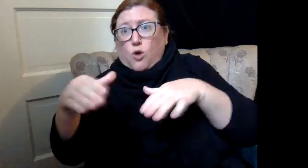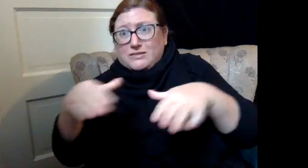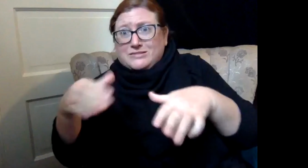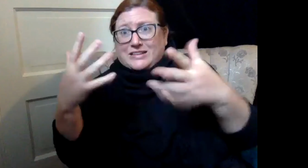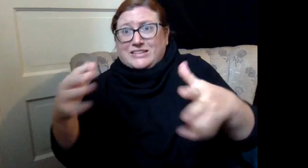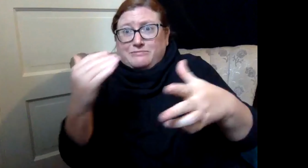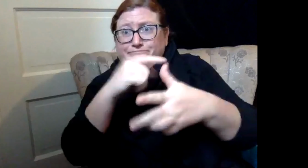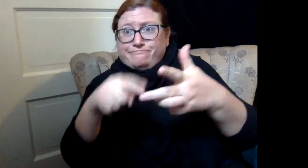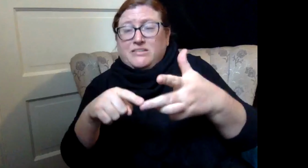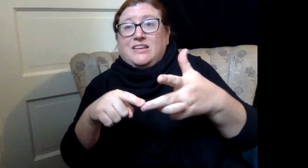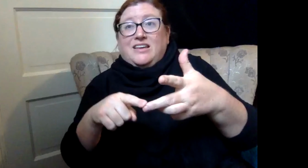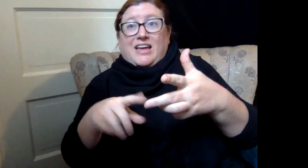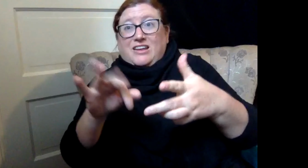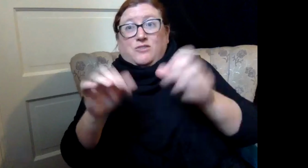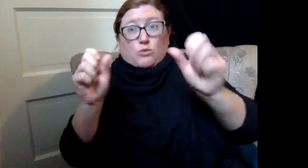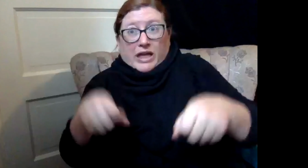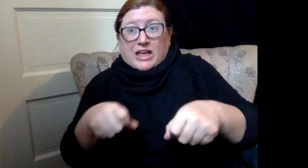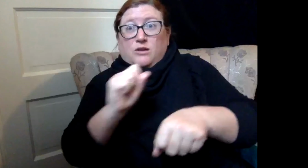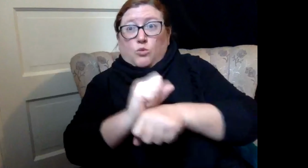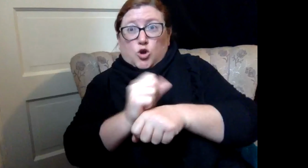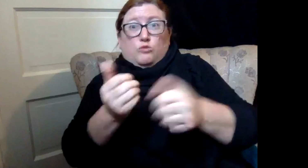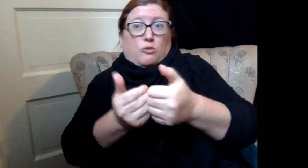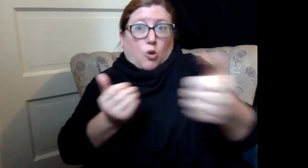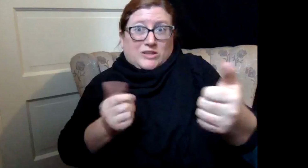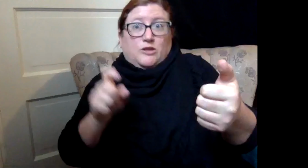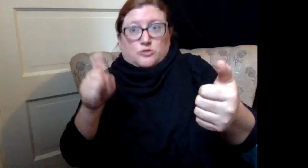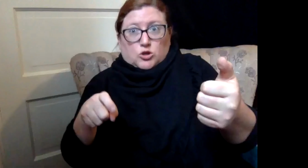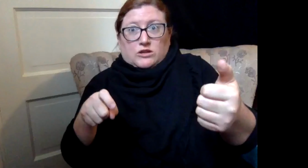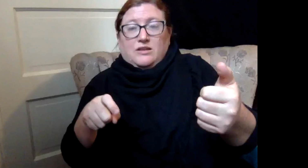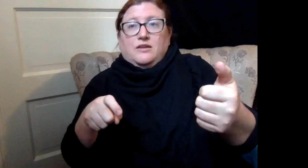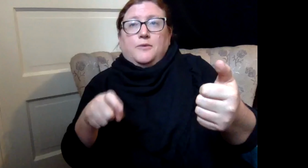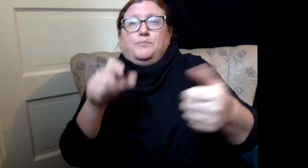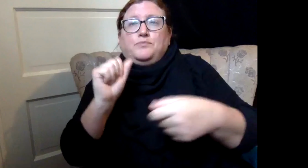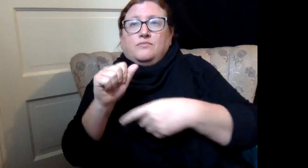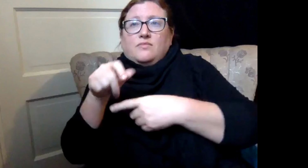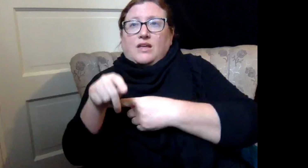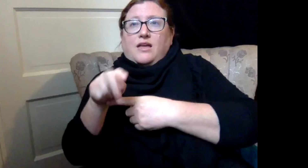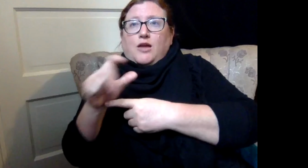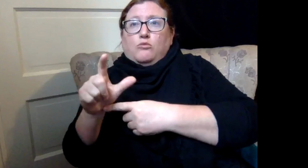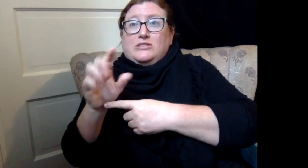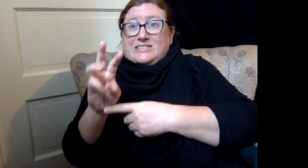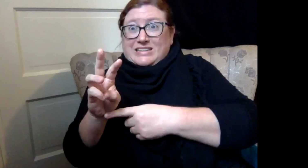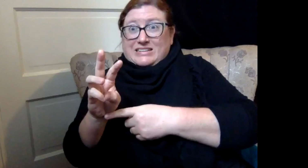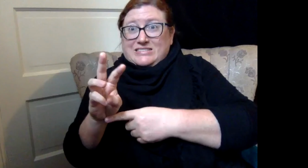and to go for walks. We are working remotely until then and everybody who can